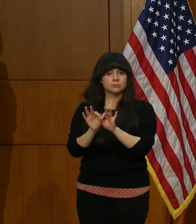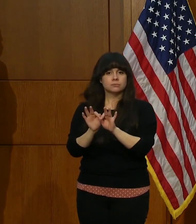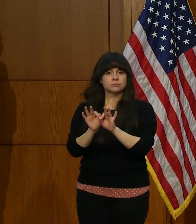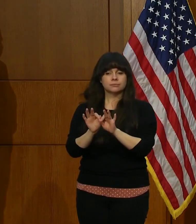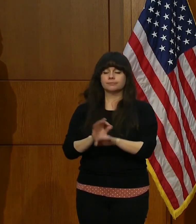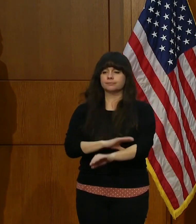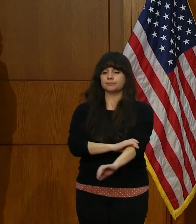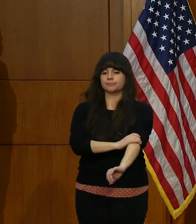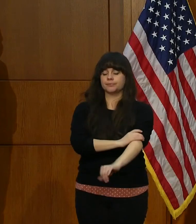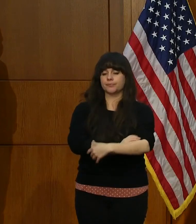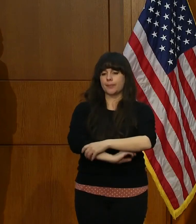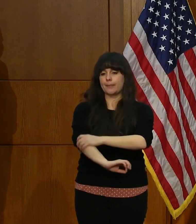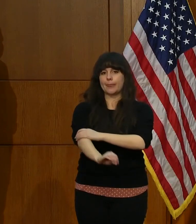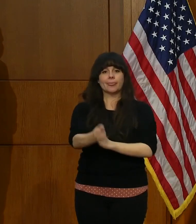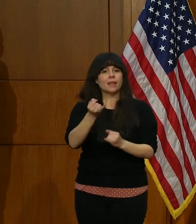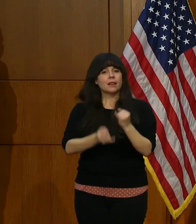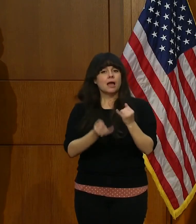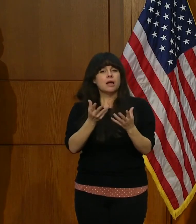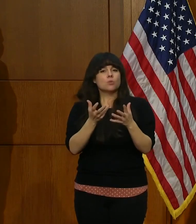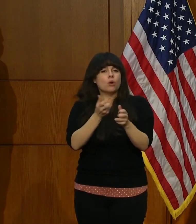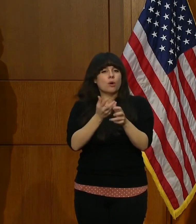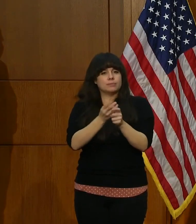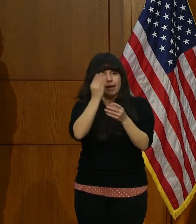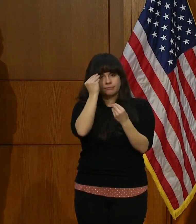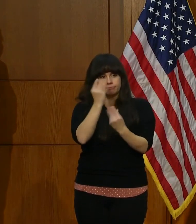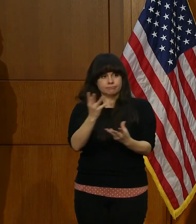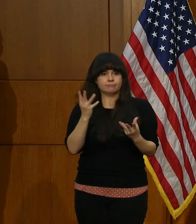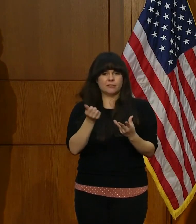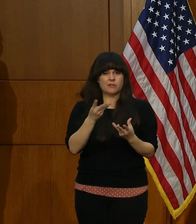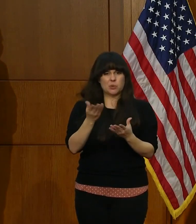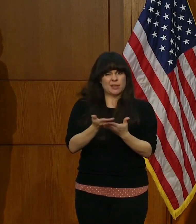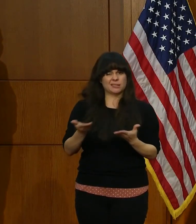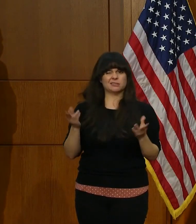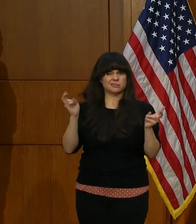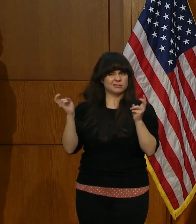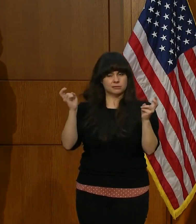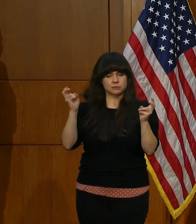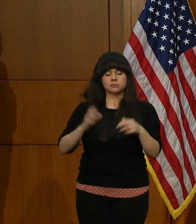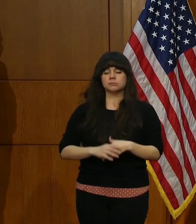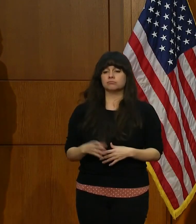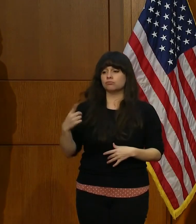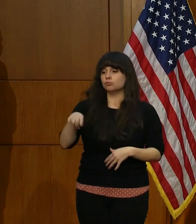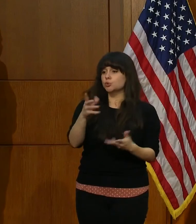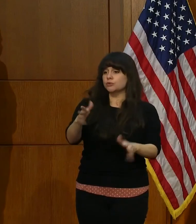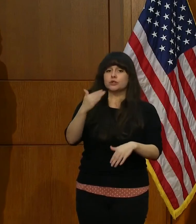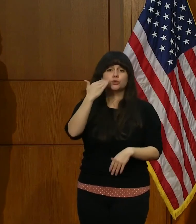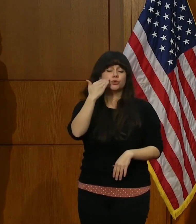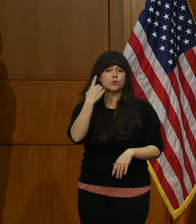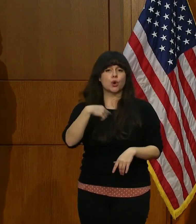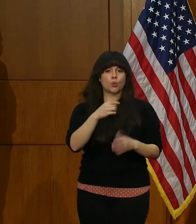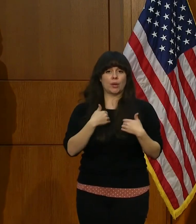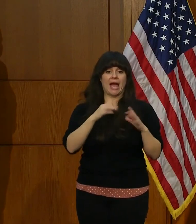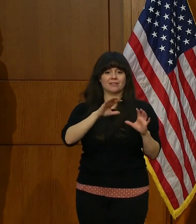UP. FINALLY I WANT TO UPDATE